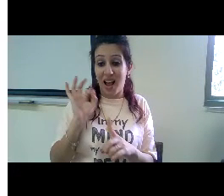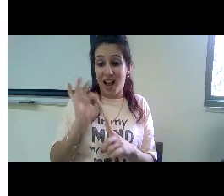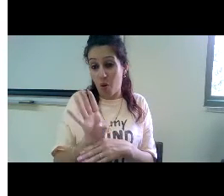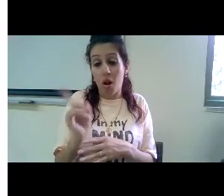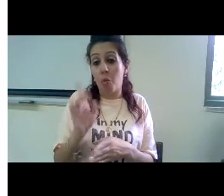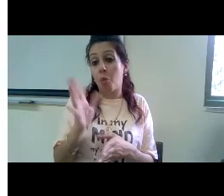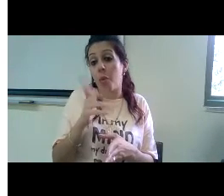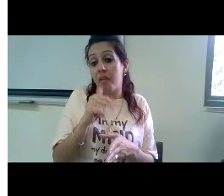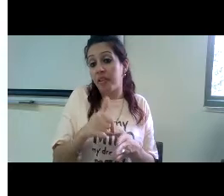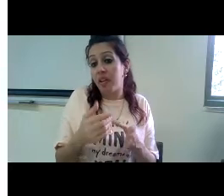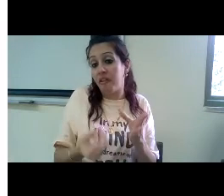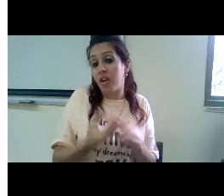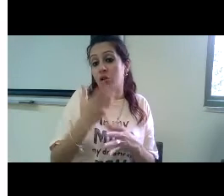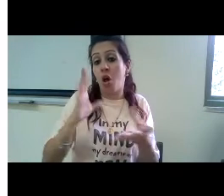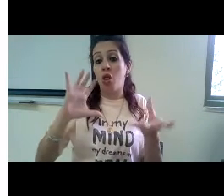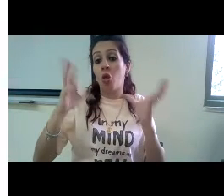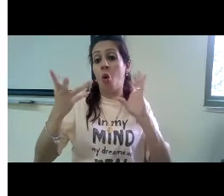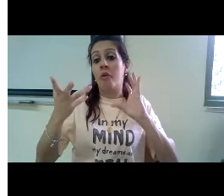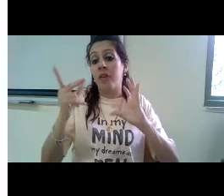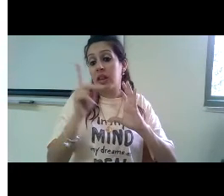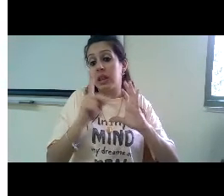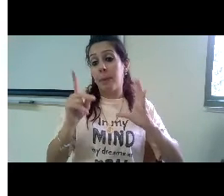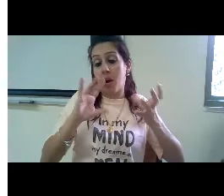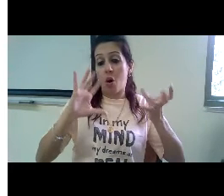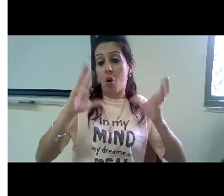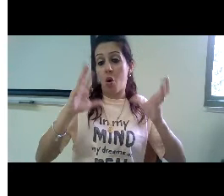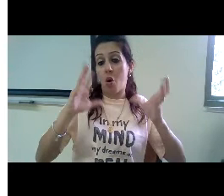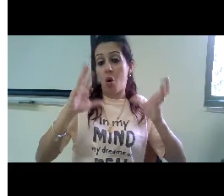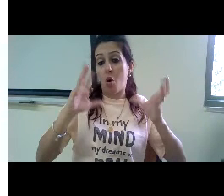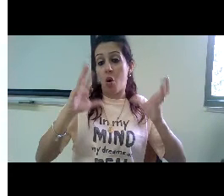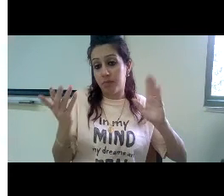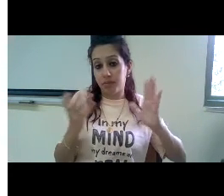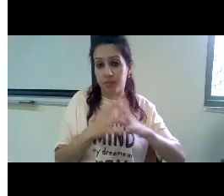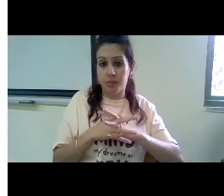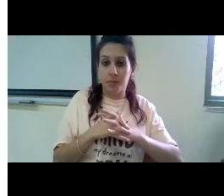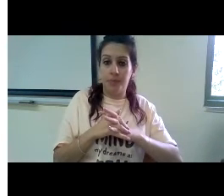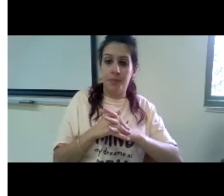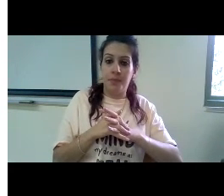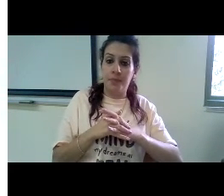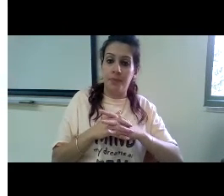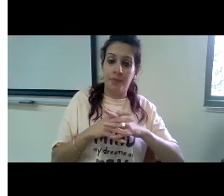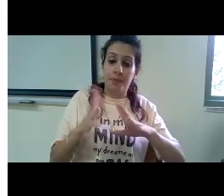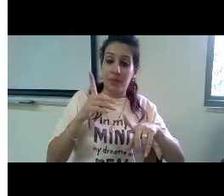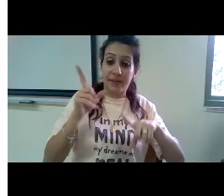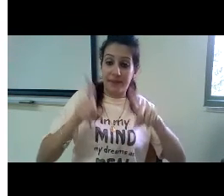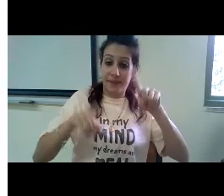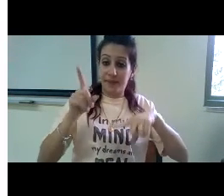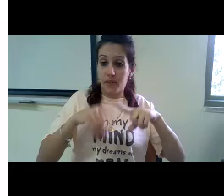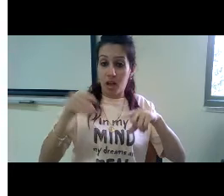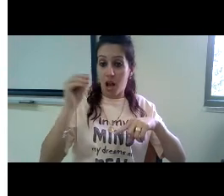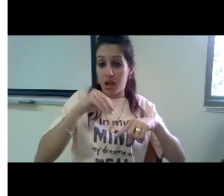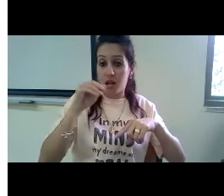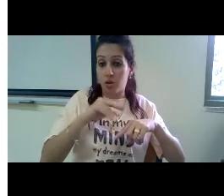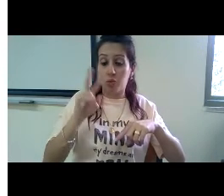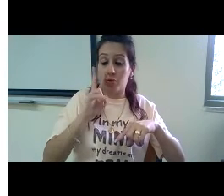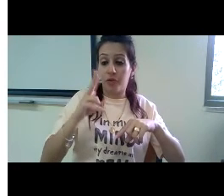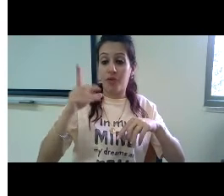real apparent reason, because it's not really basic learning. We have to refocus. And I think it's especially important